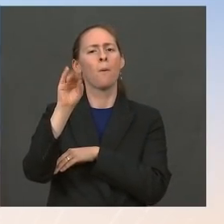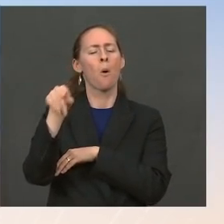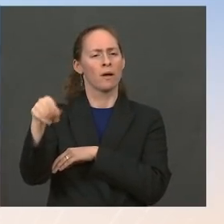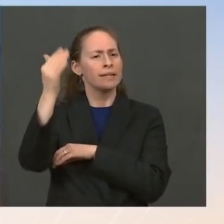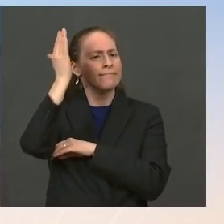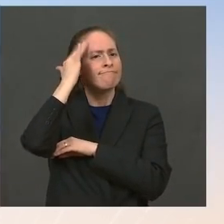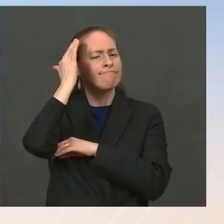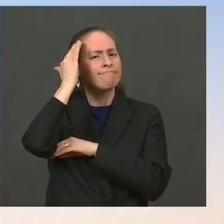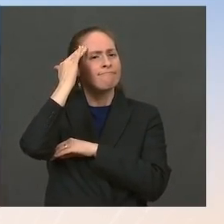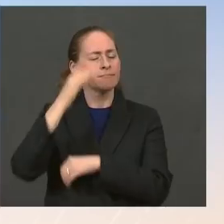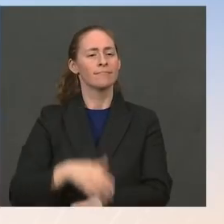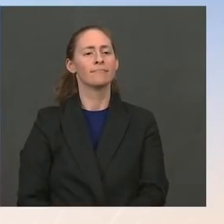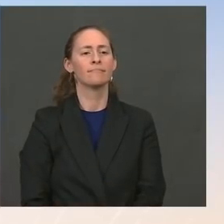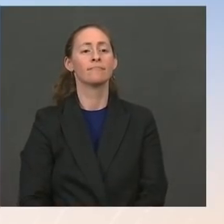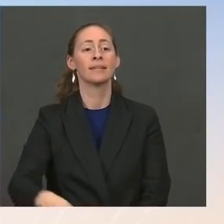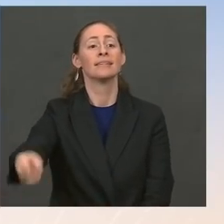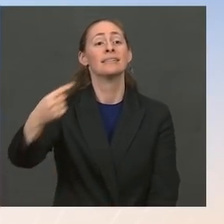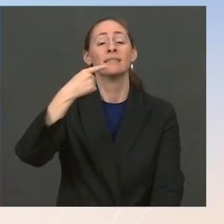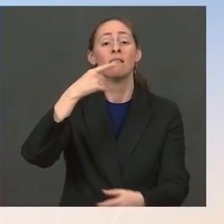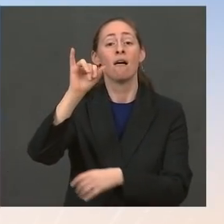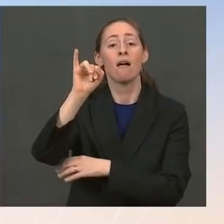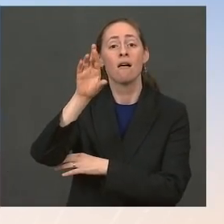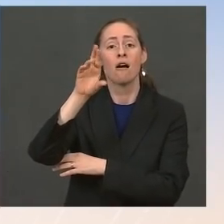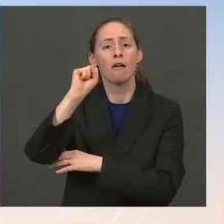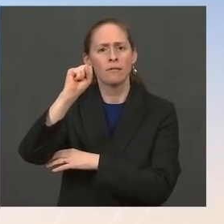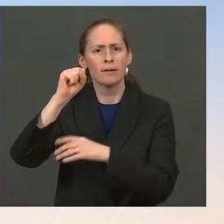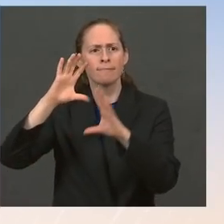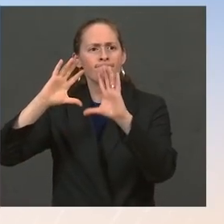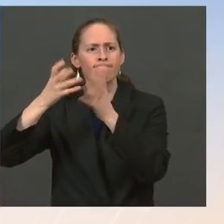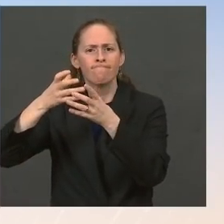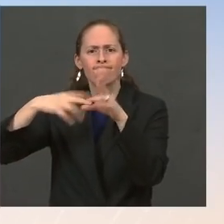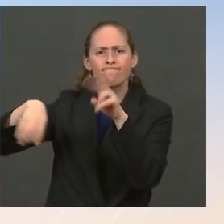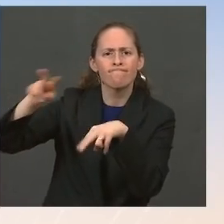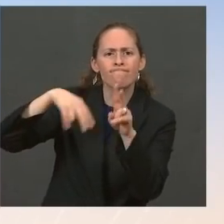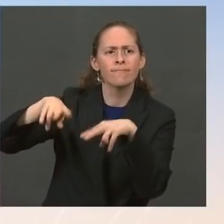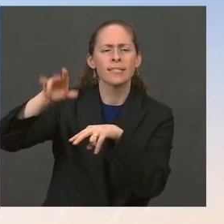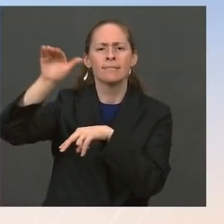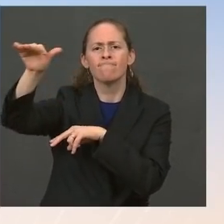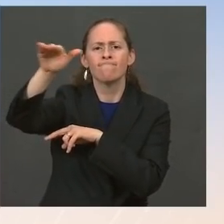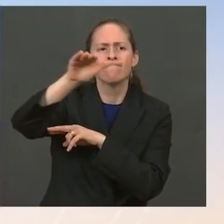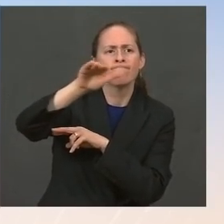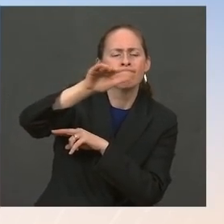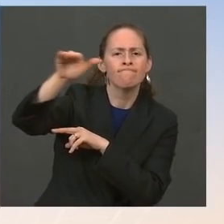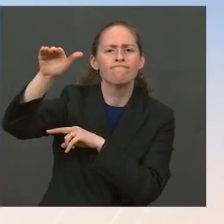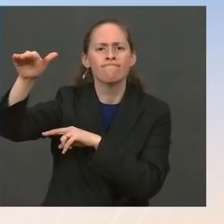was challenging because large funding infusions to the agency had little precedent and it was difficult to quantify